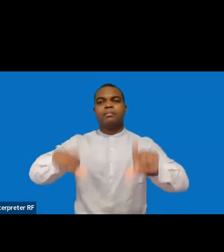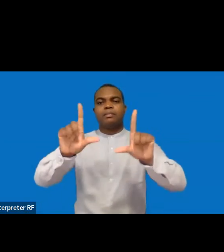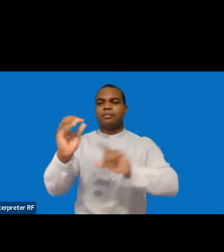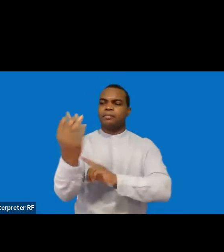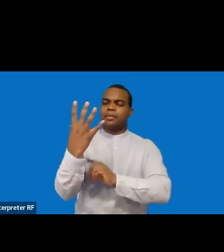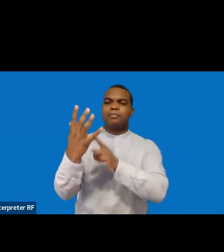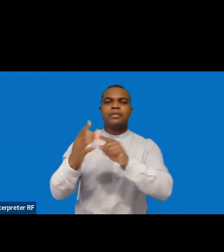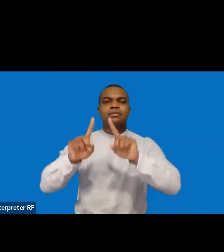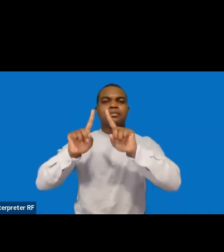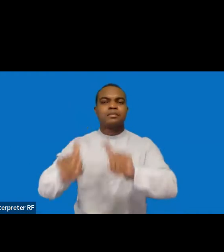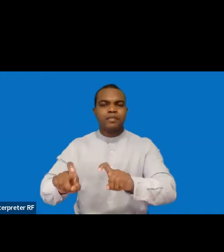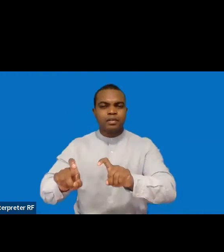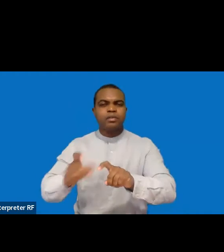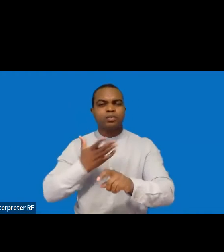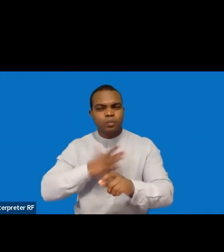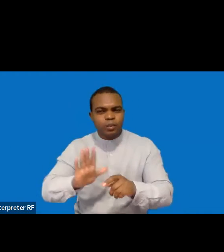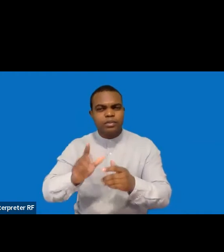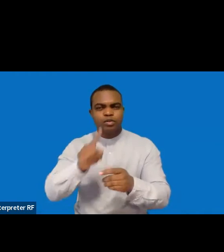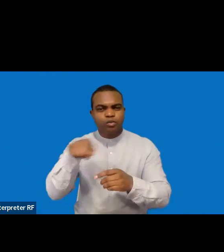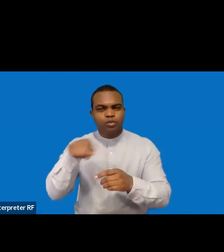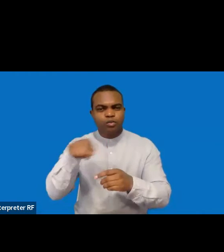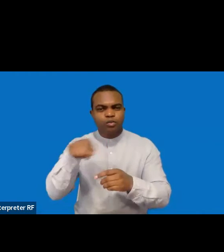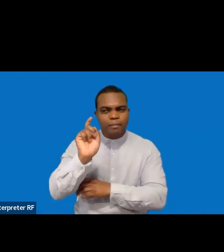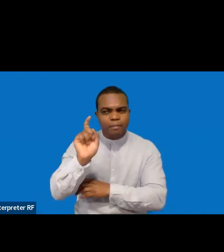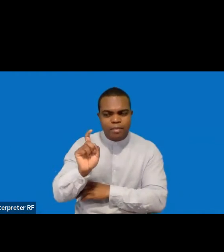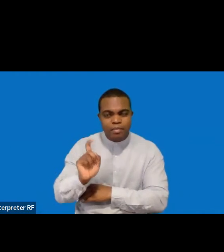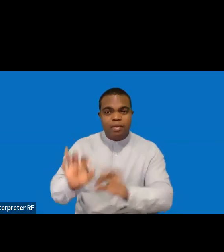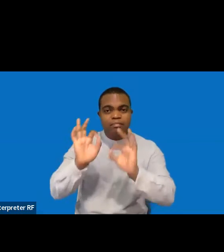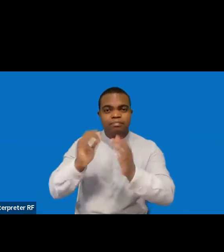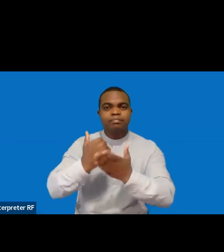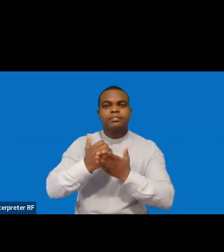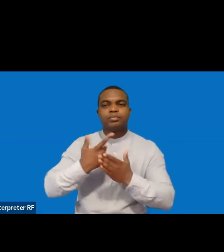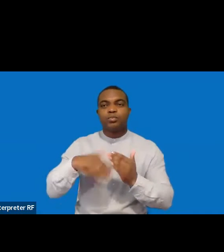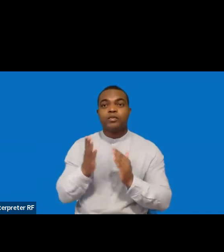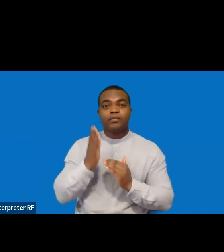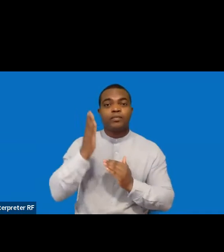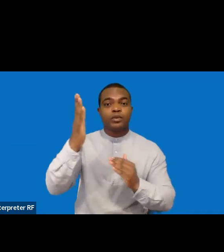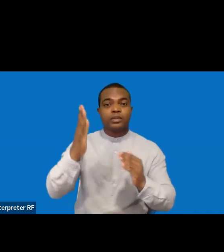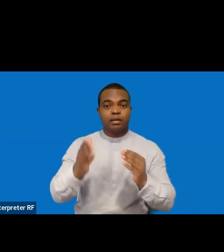It will appear in your browser. Fill it in, please. Thank you very much.